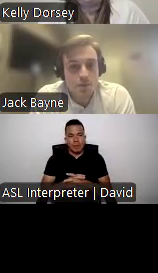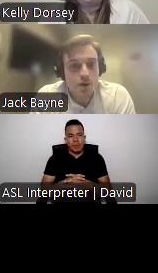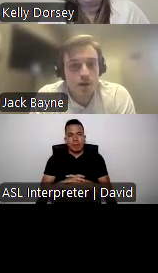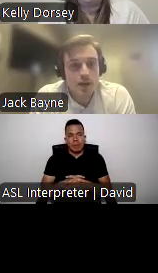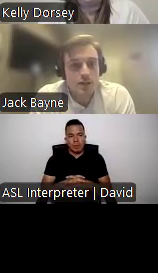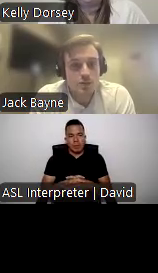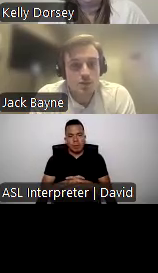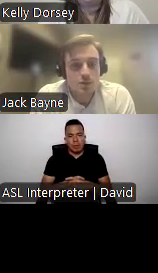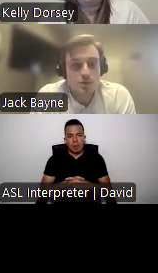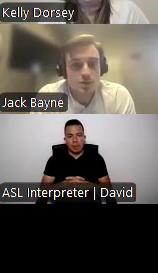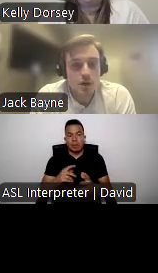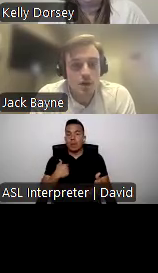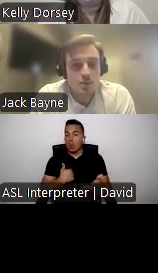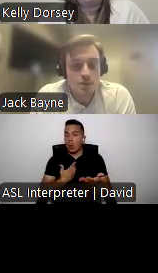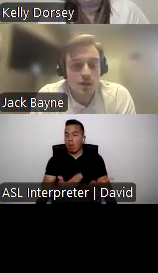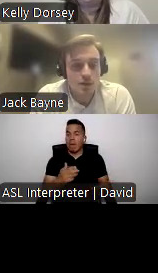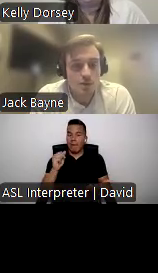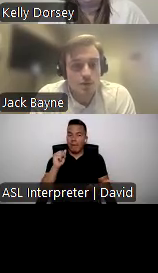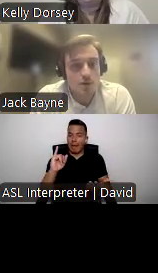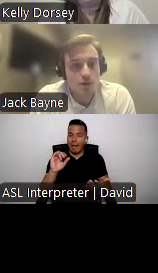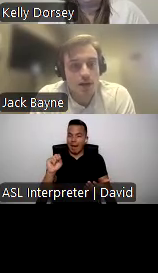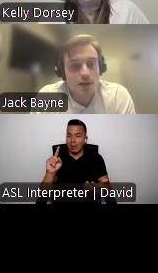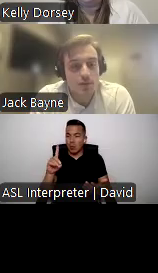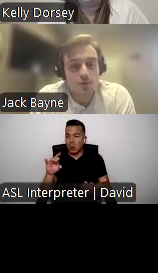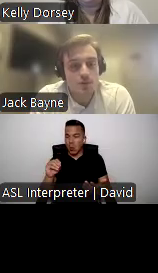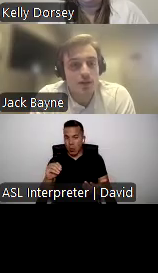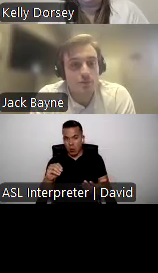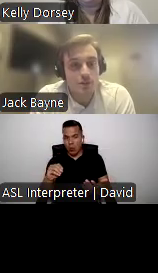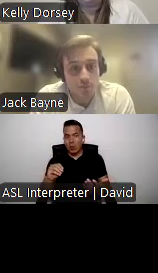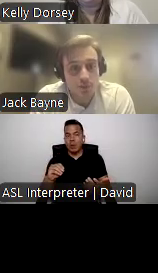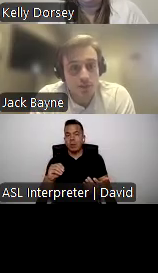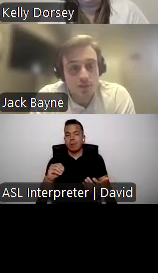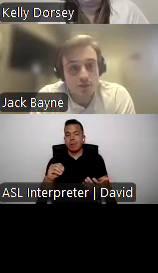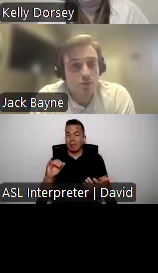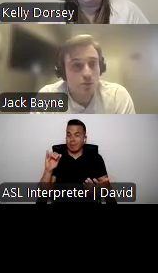We offer AI Studios, which kind of goes over all that, and we use that for job seekers,